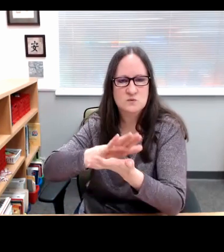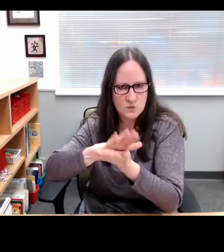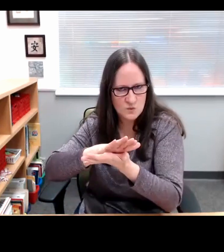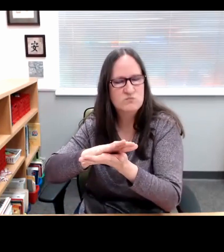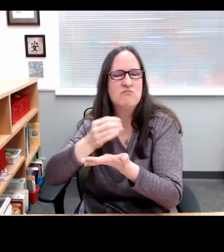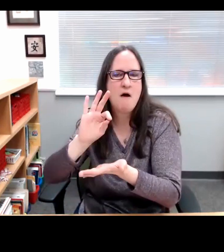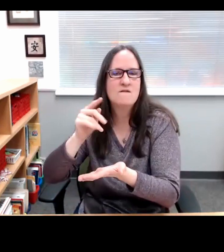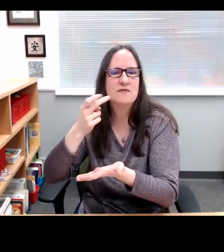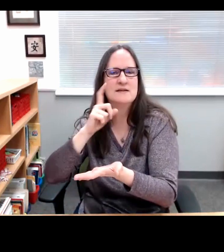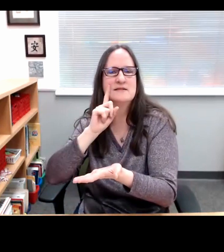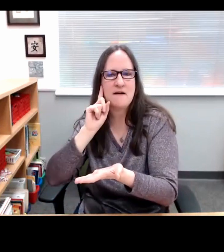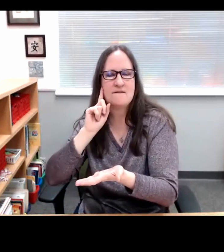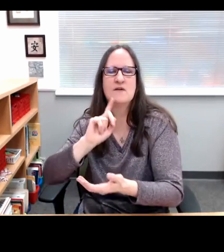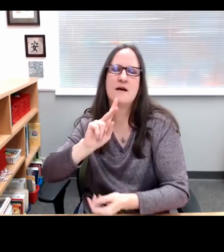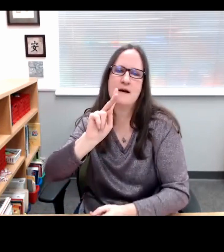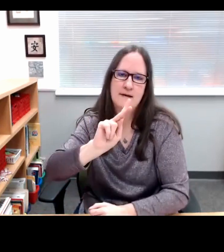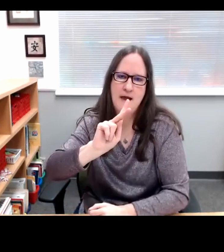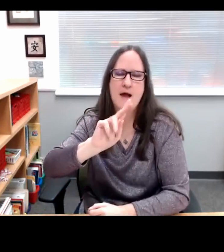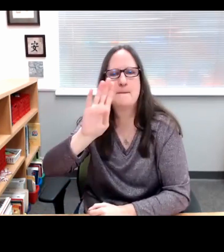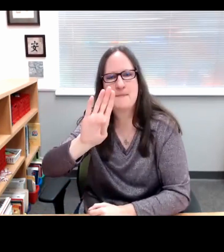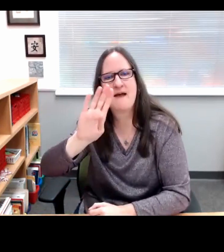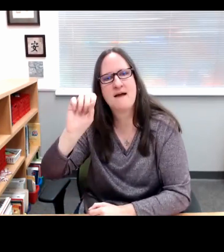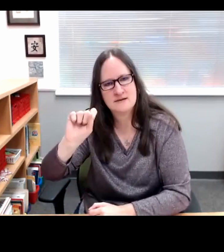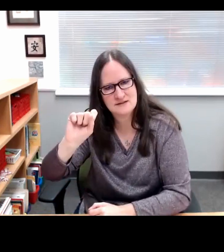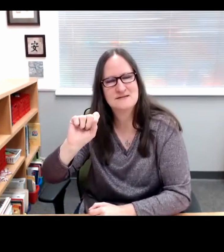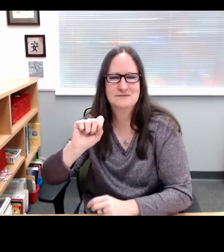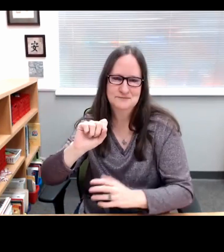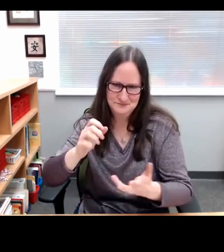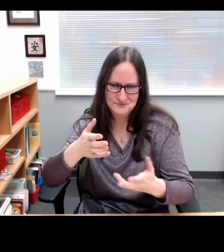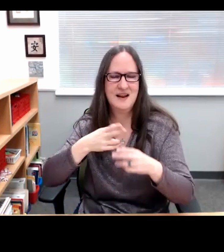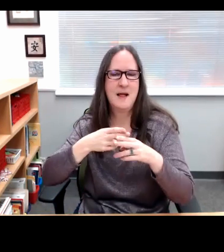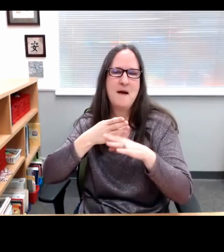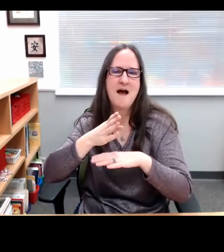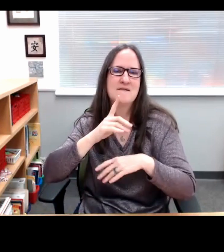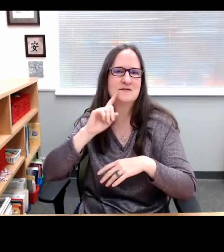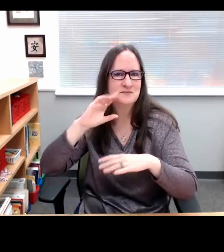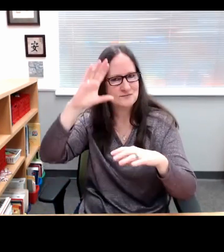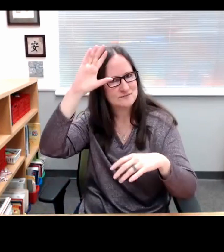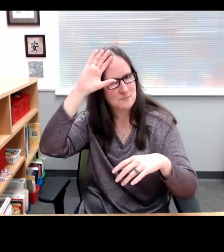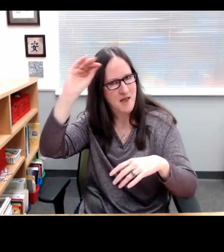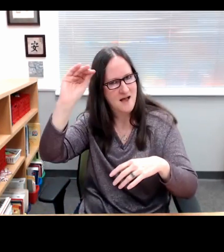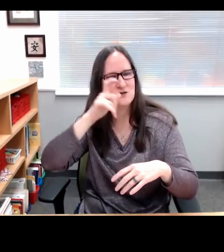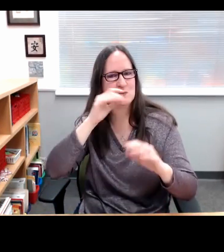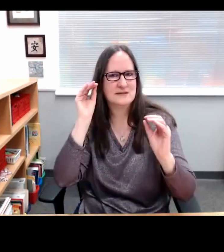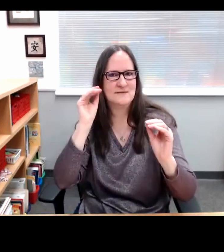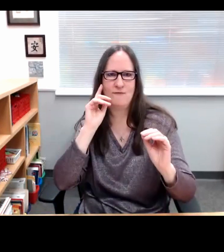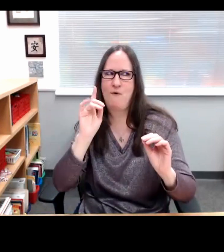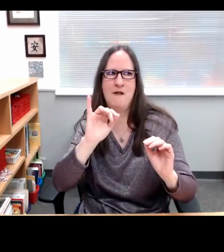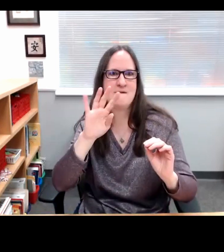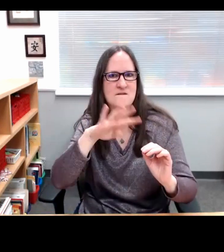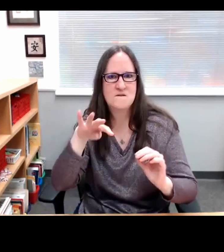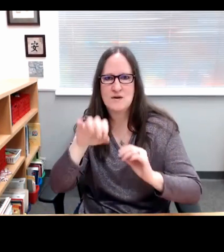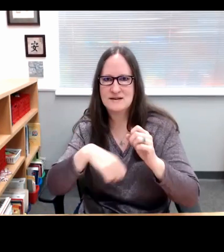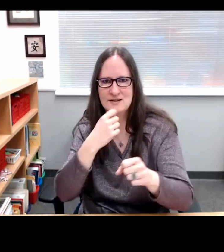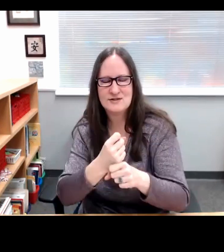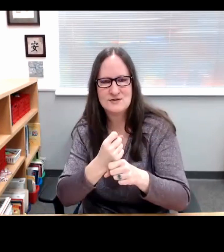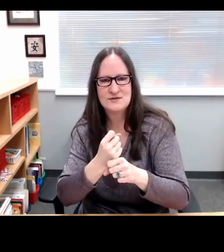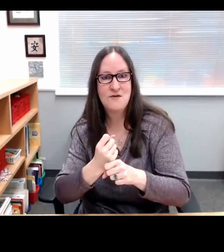Burdett School of the Death. So it's KBS. Named after a deaf gentleman who was a teacher for